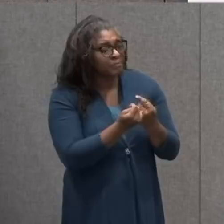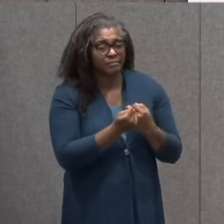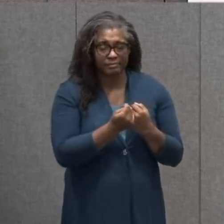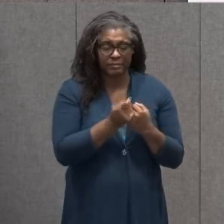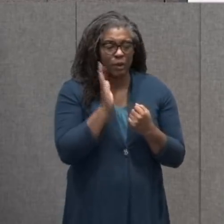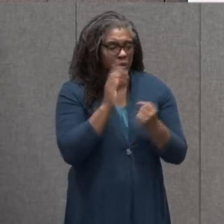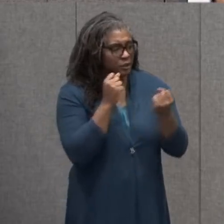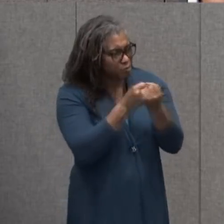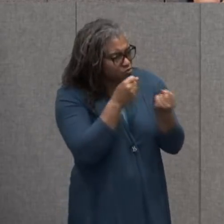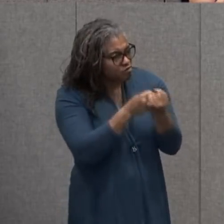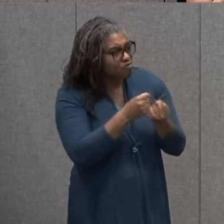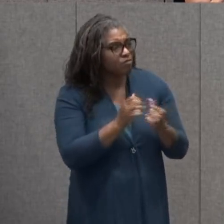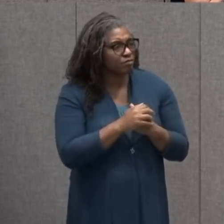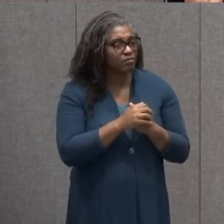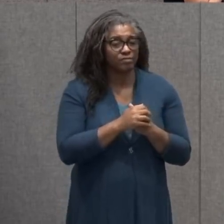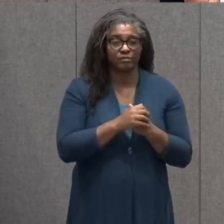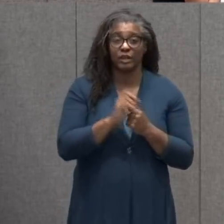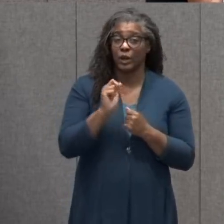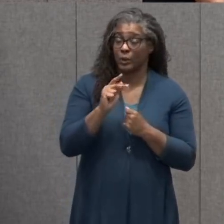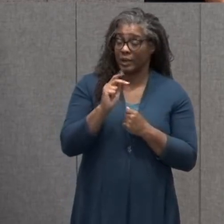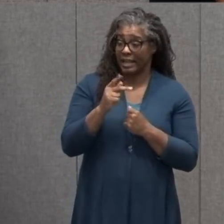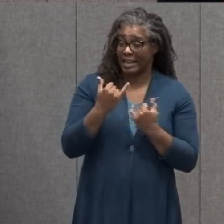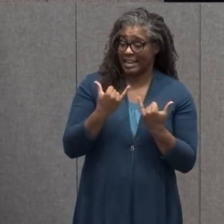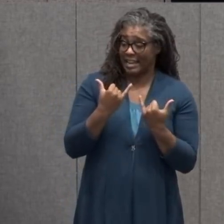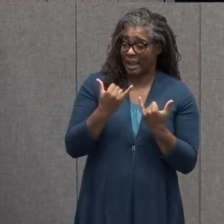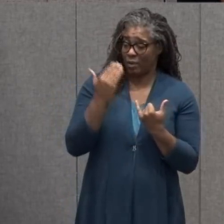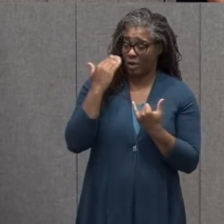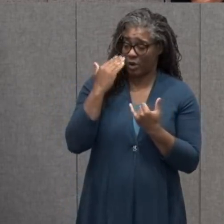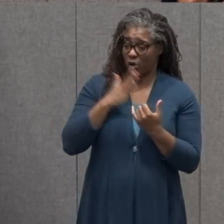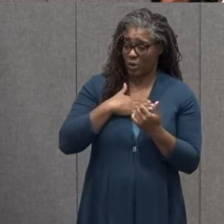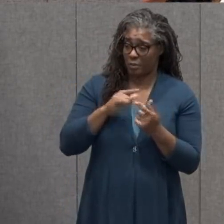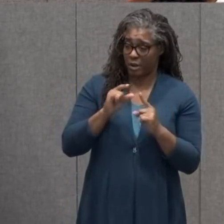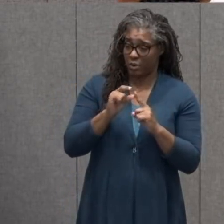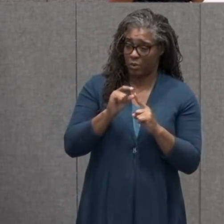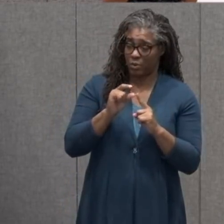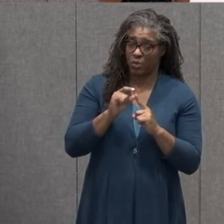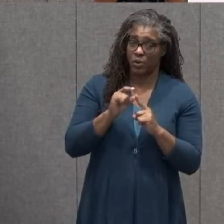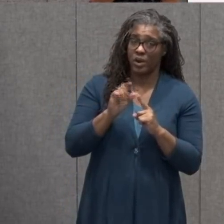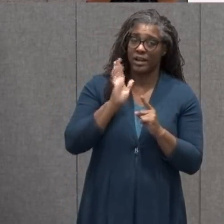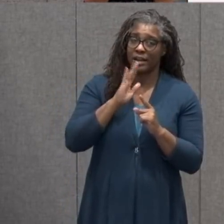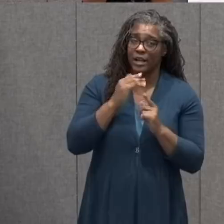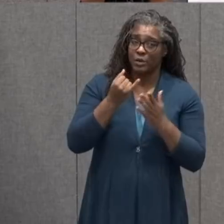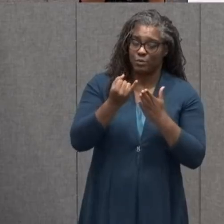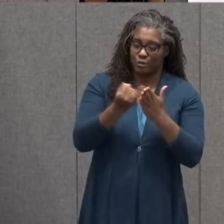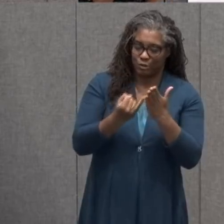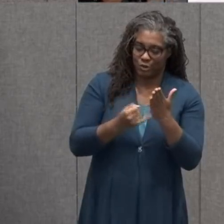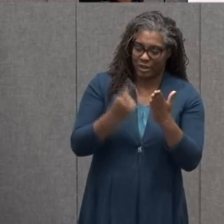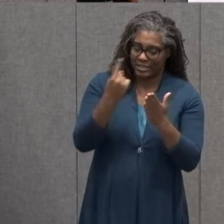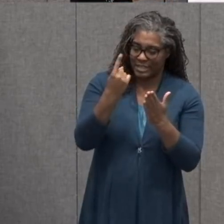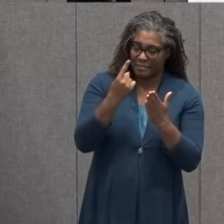All right, now I know my word. Let me see if I can draw something that Ms. Kay can guess.